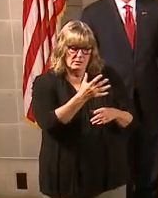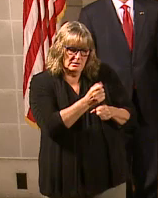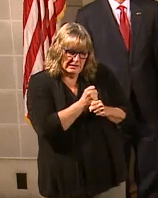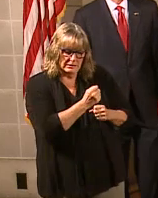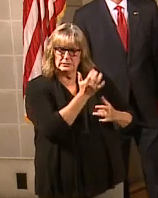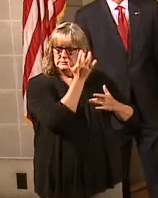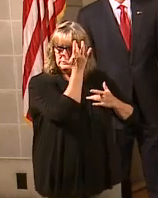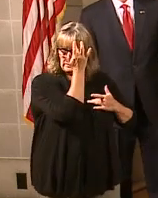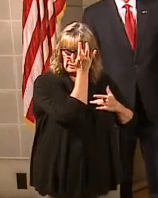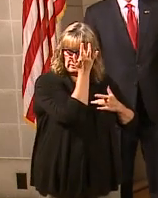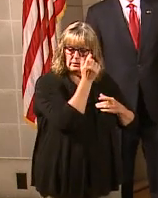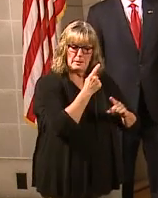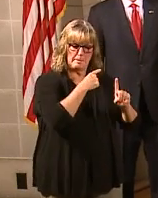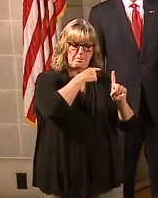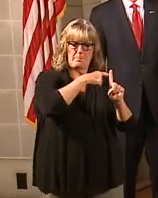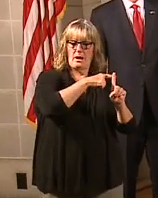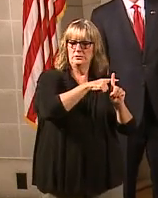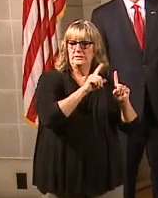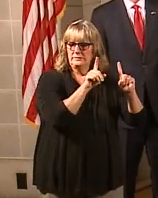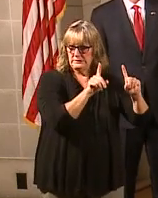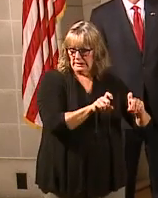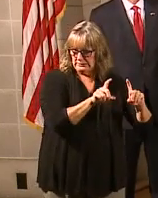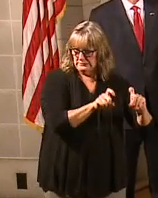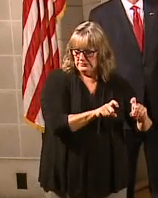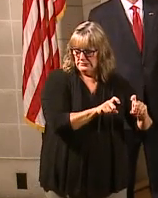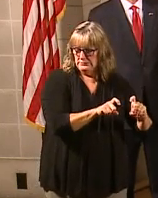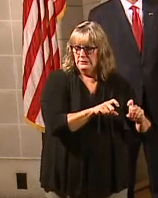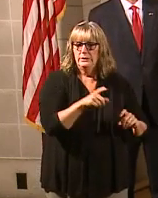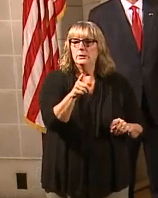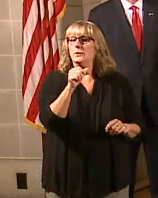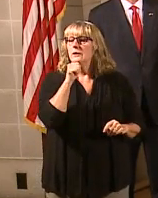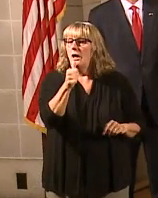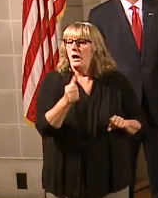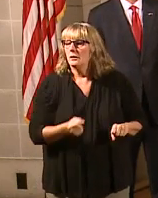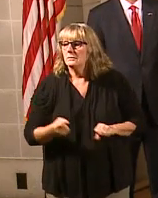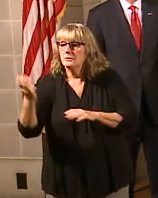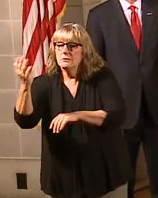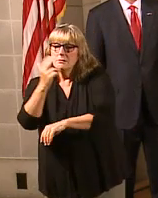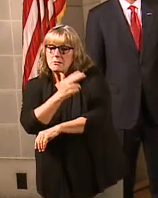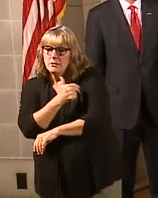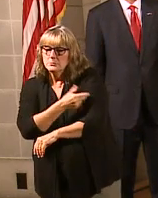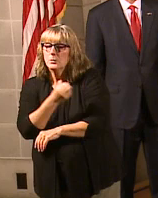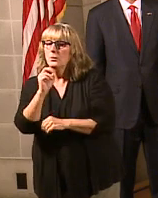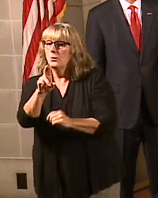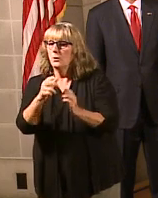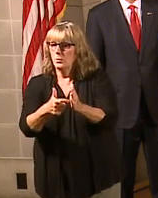THE OTHER INDICATION IS WHETHER